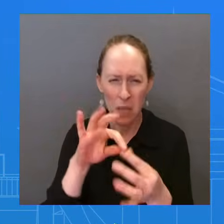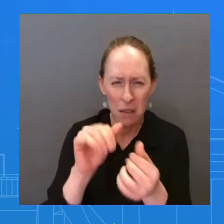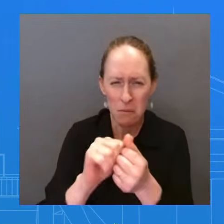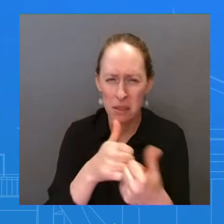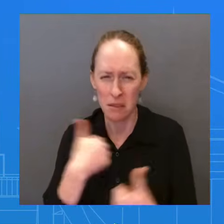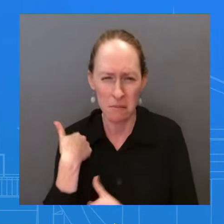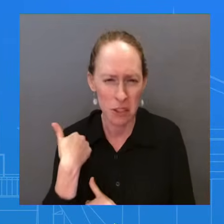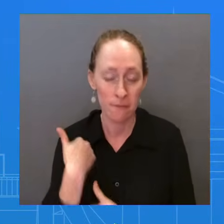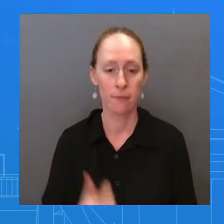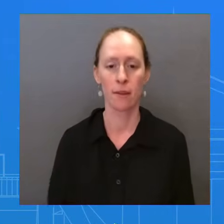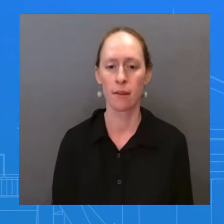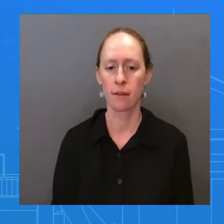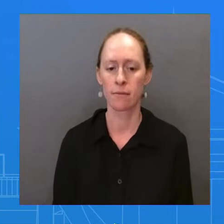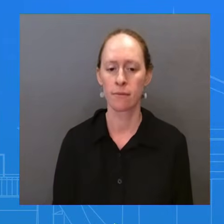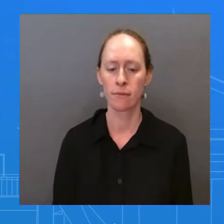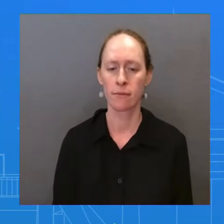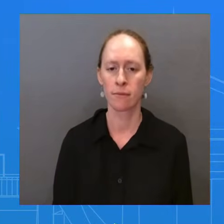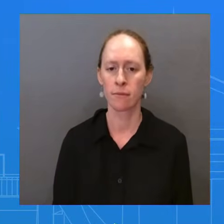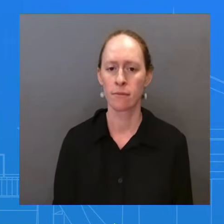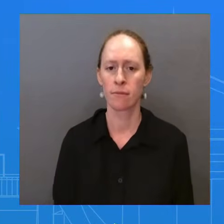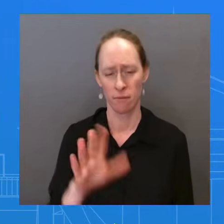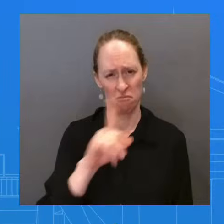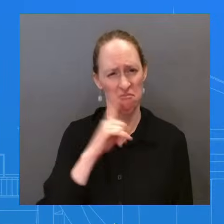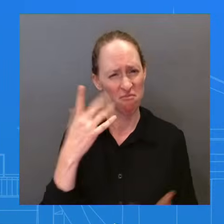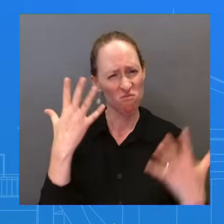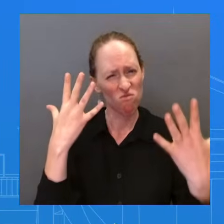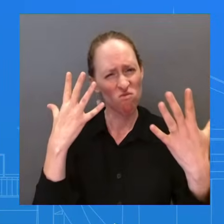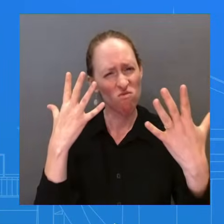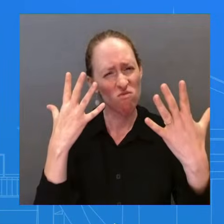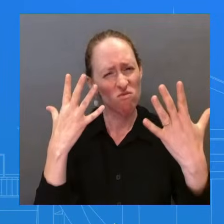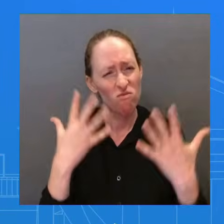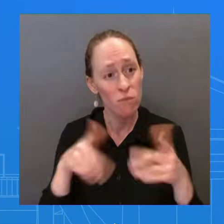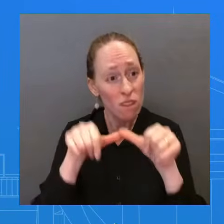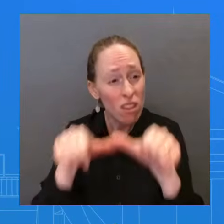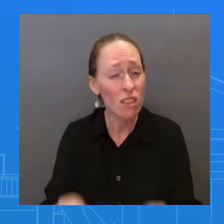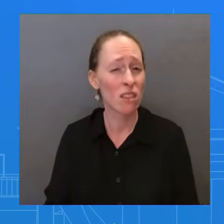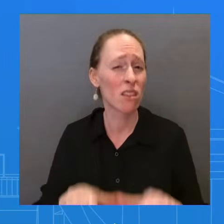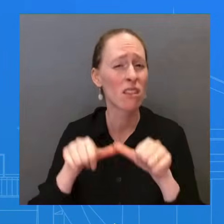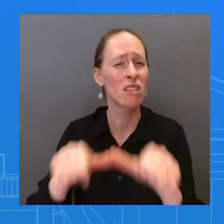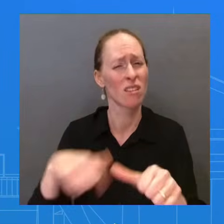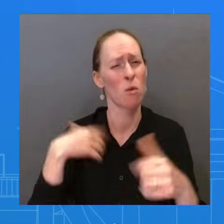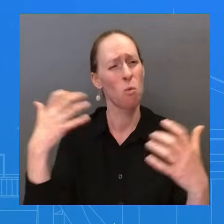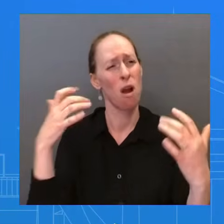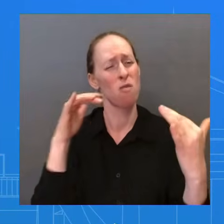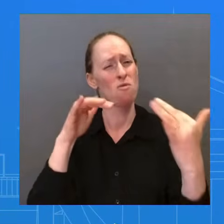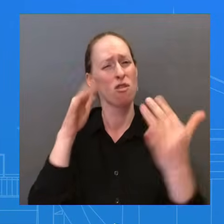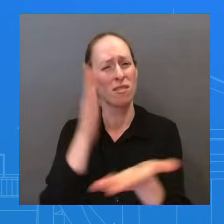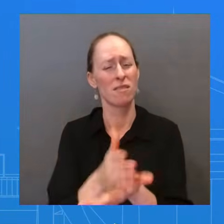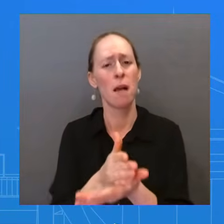And it's hard for that aid to get in to people in Khartoum and around the country that desperately need it -- food, water, and medicine --